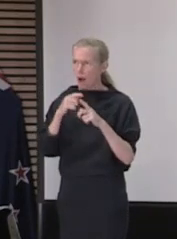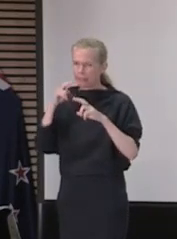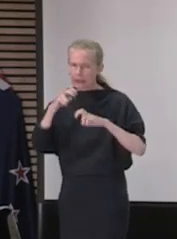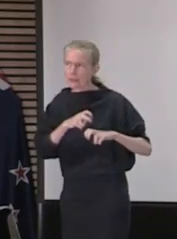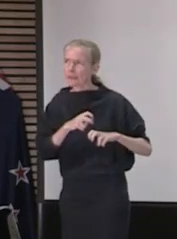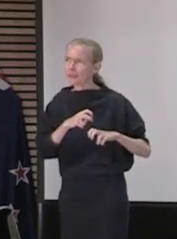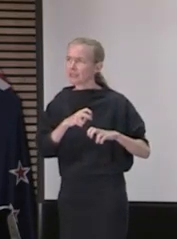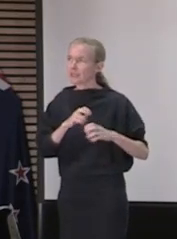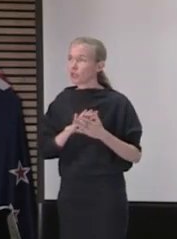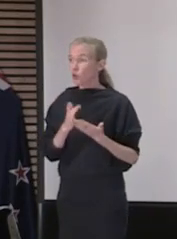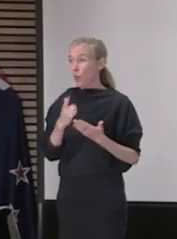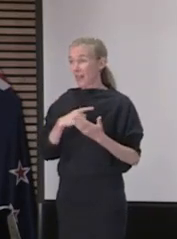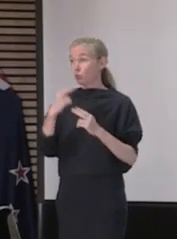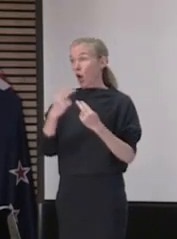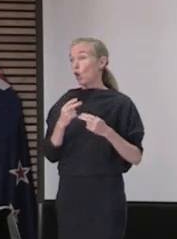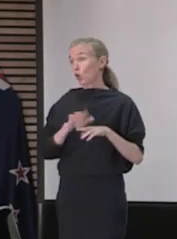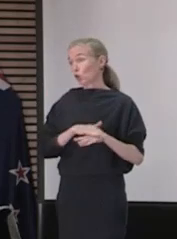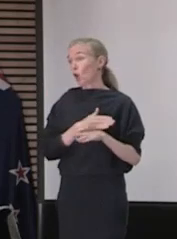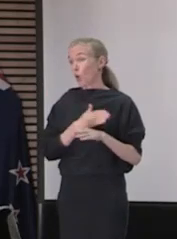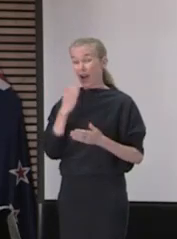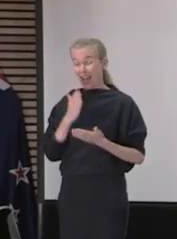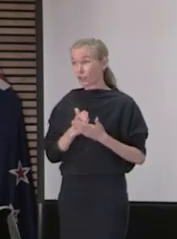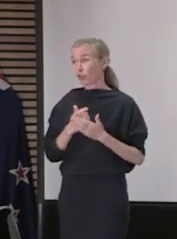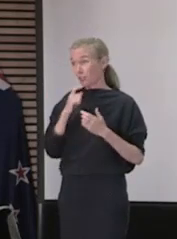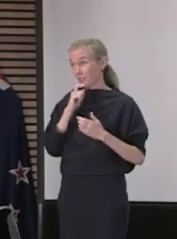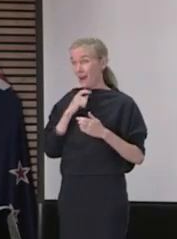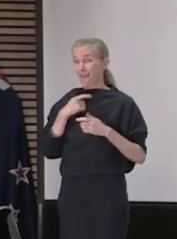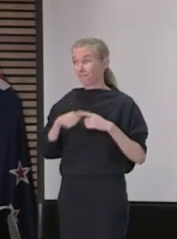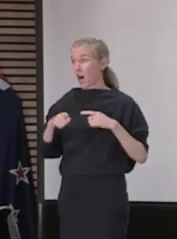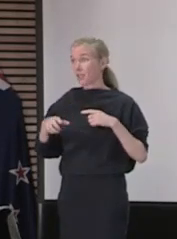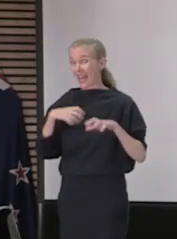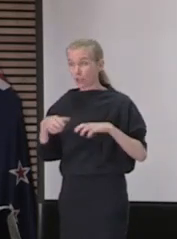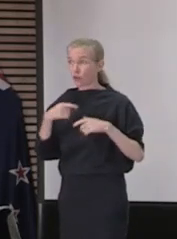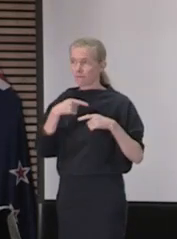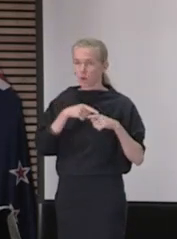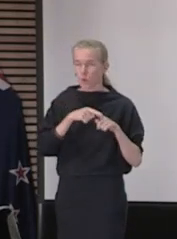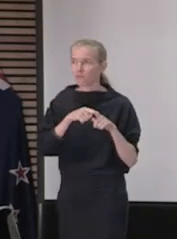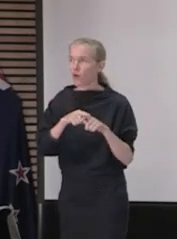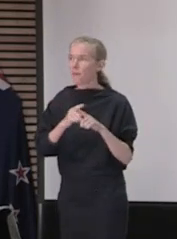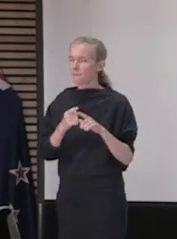So on that oneactually, there was quiterapid action, and also peoplecame from around the